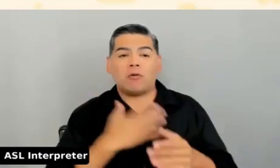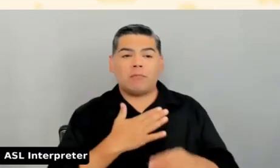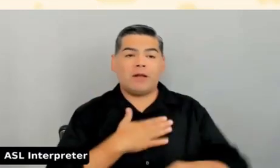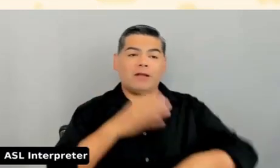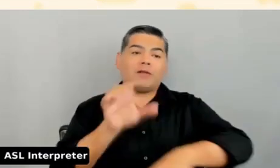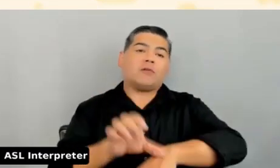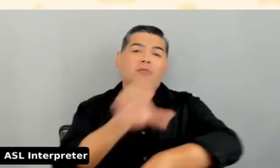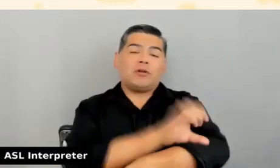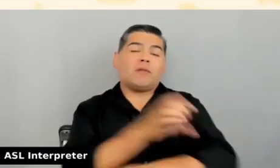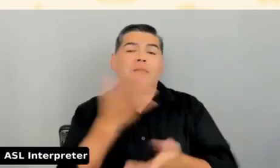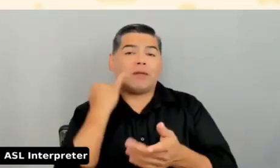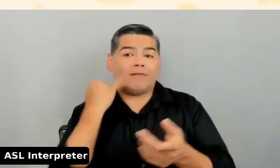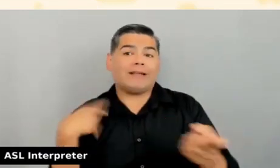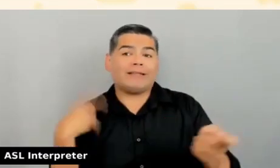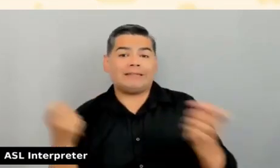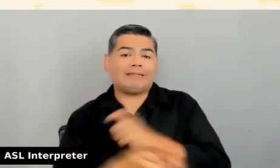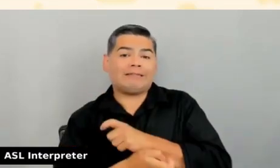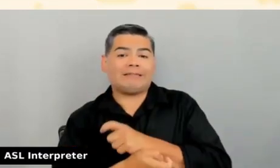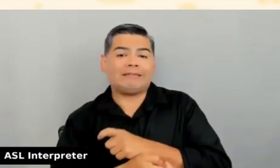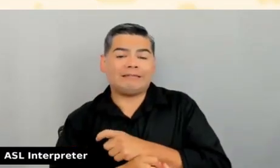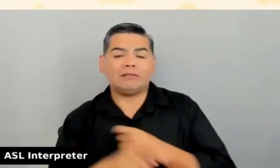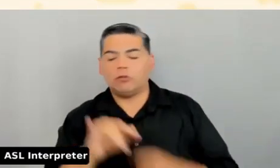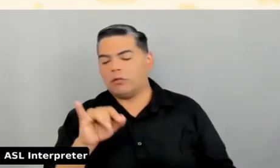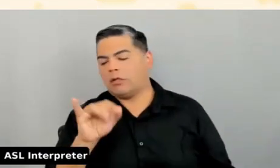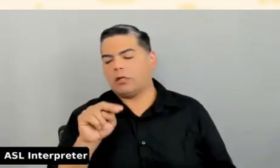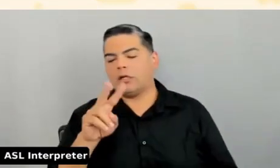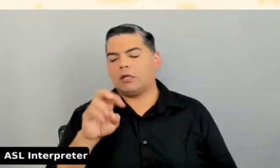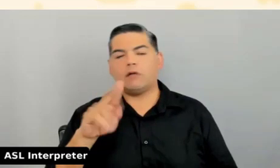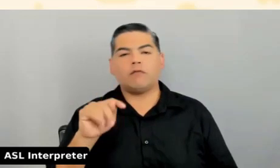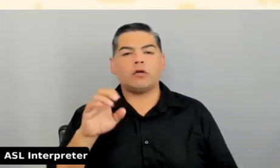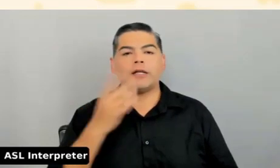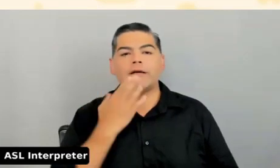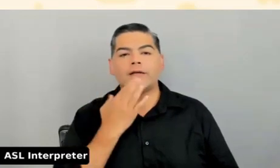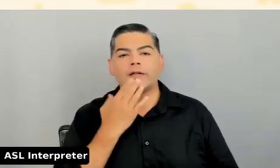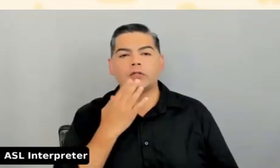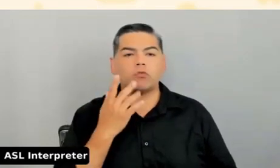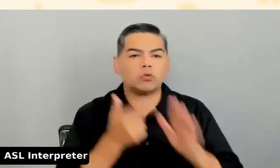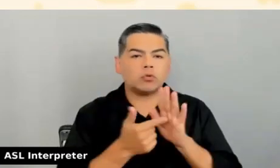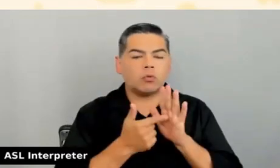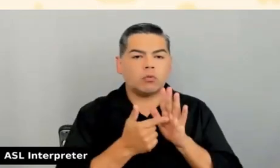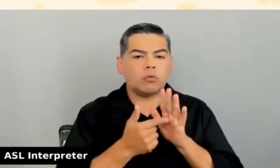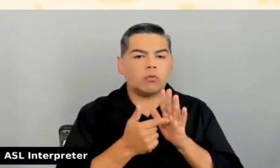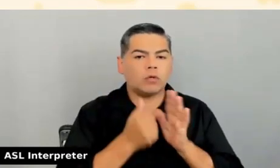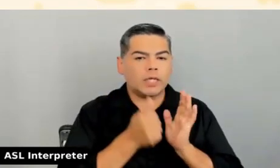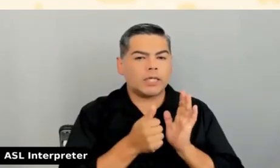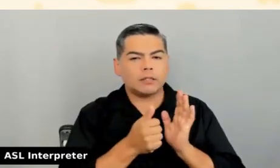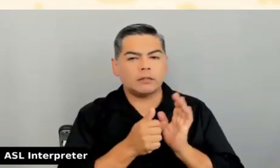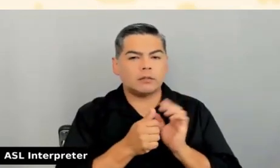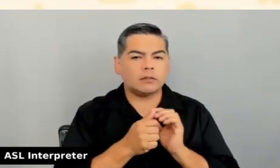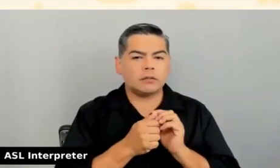to inverted colors will actually show for you or not.